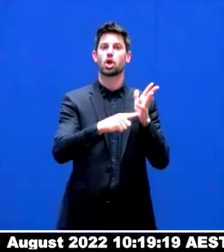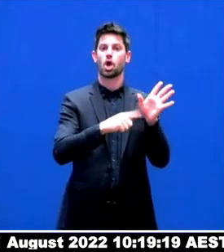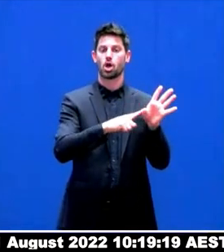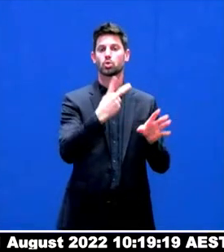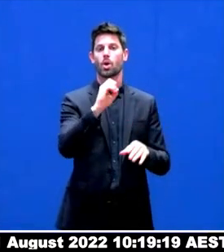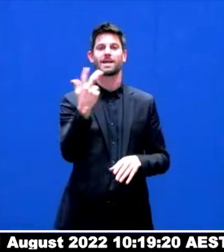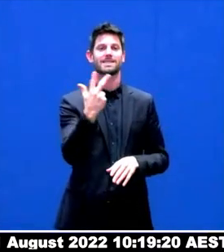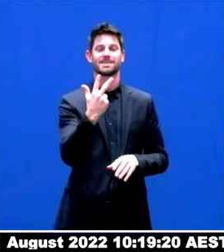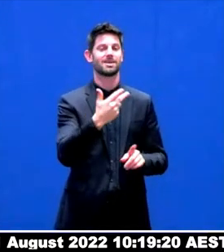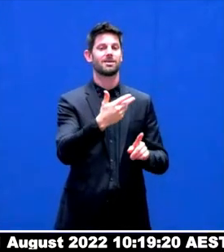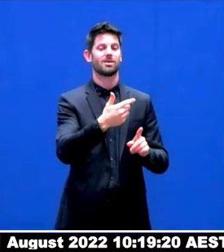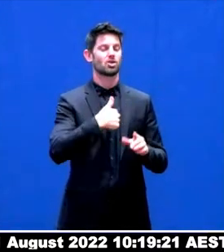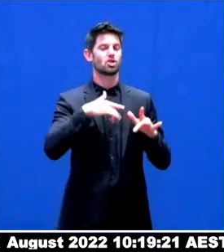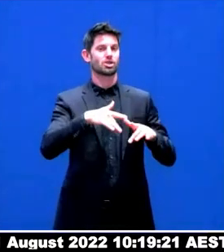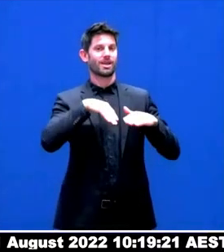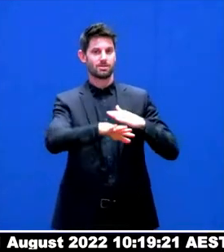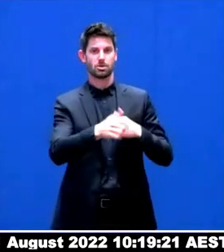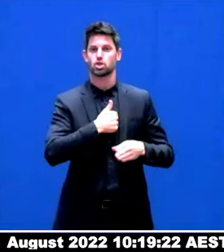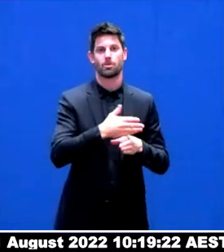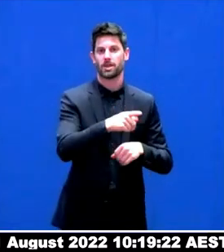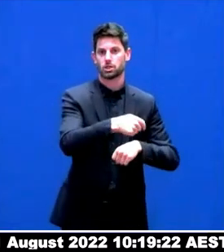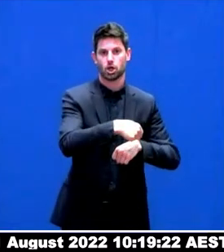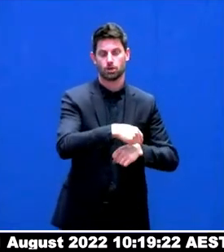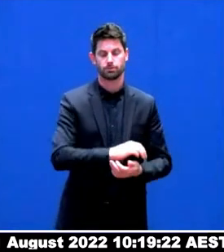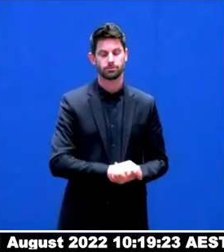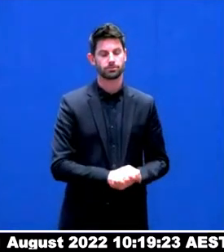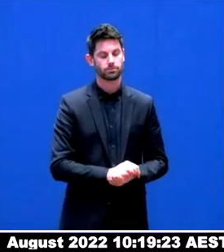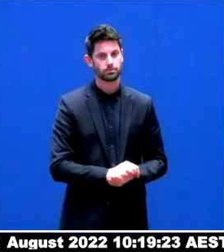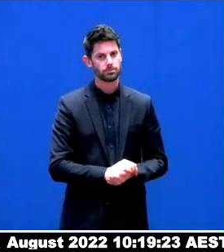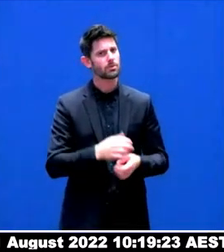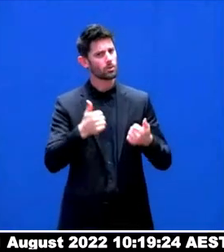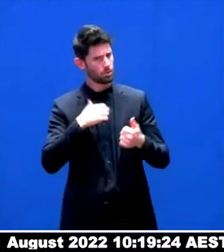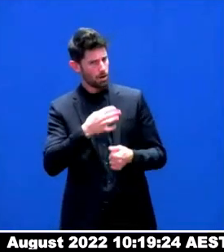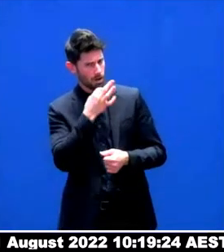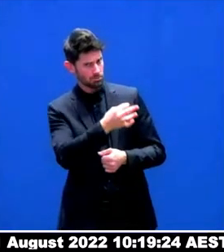Right. And neither of you may be able to answer this, but do either of you